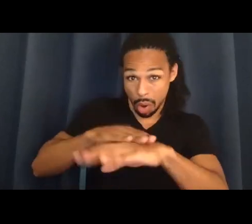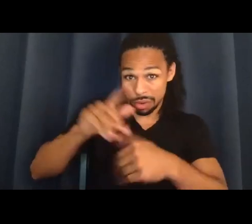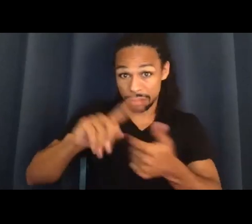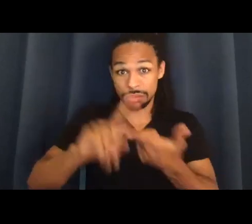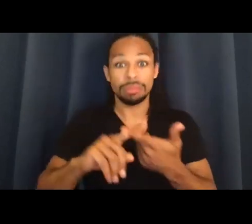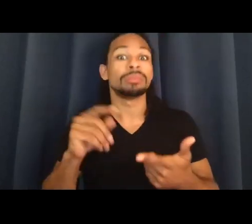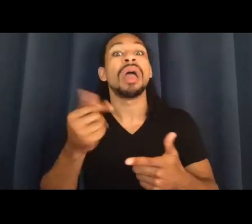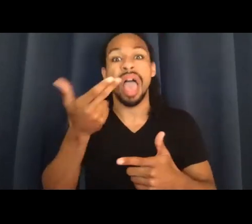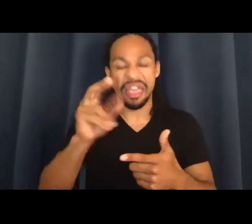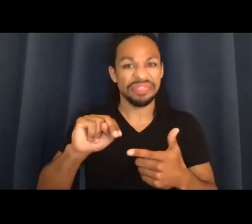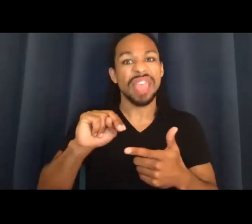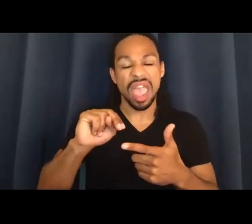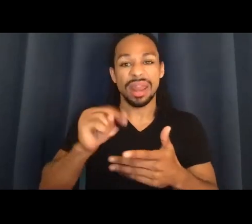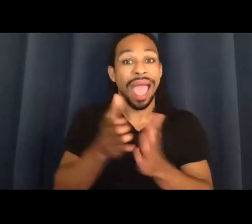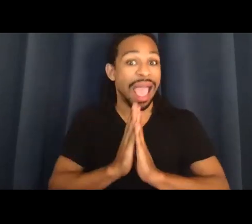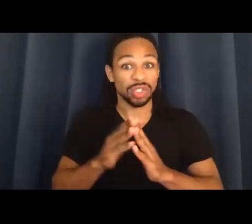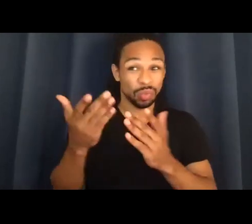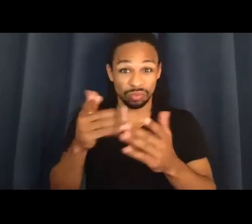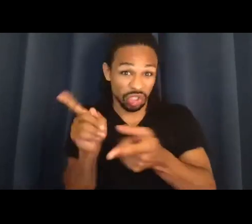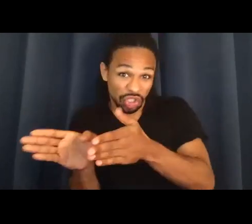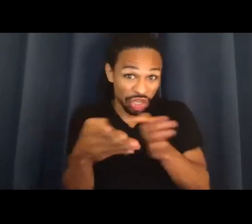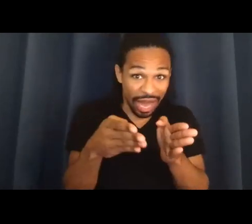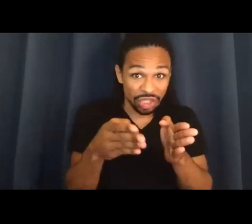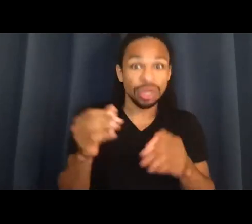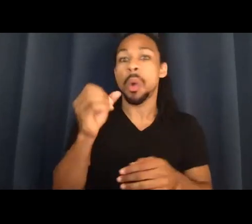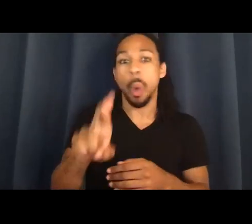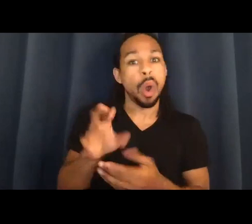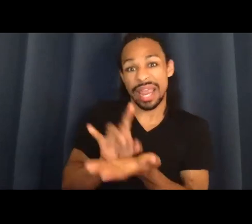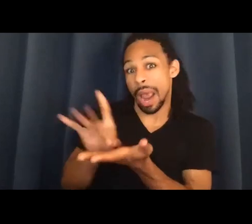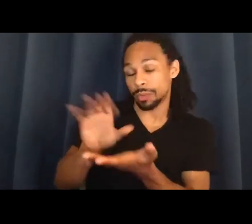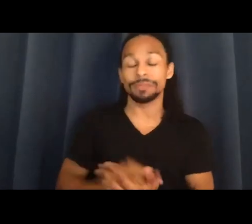We thank you for your collective agreement to these guidelines to ensure that our space remains